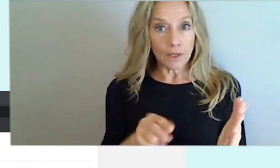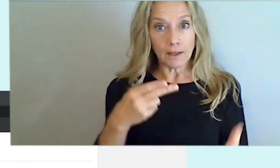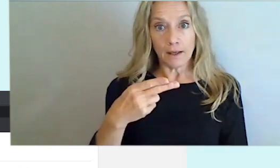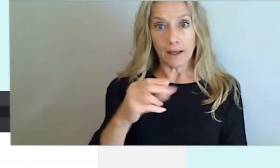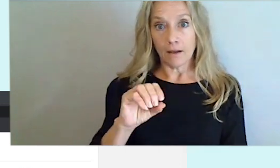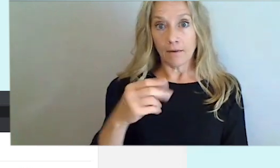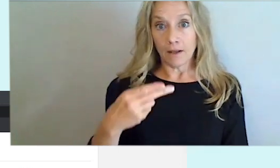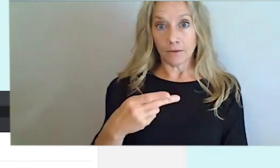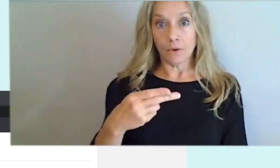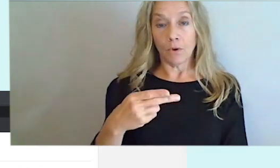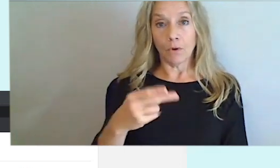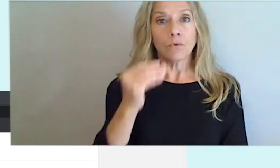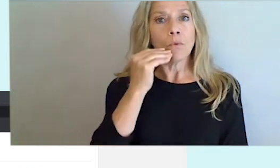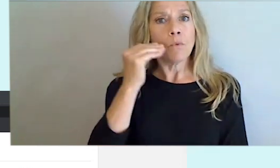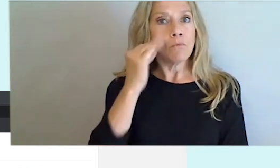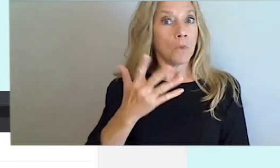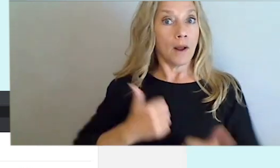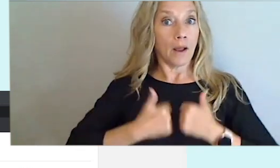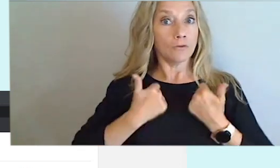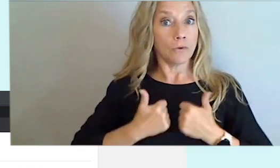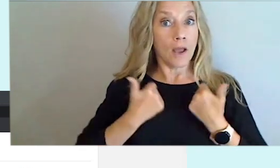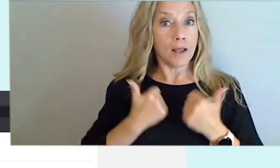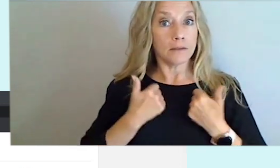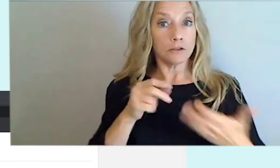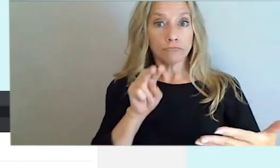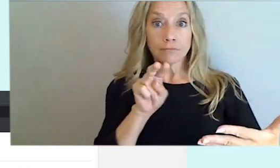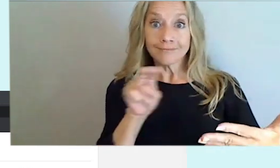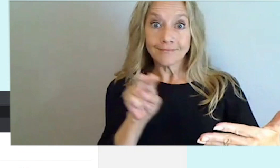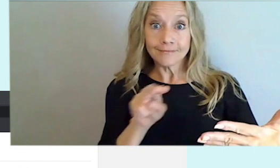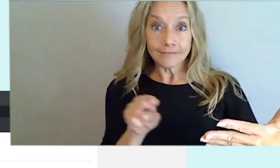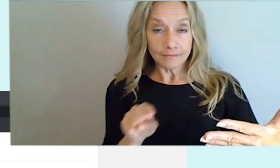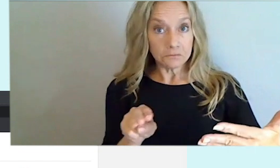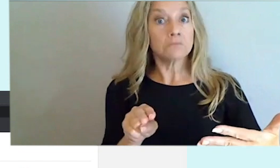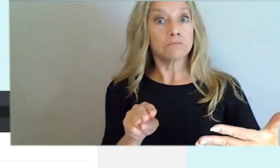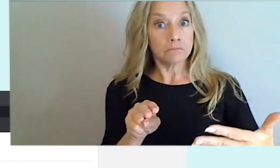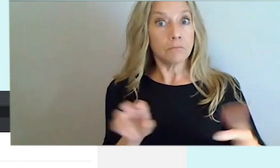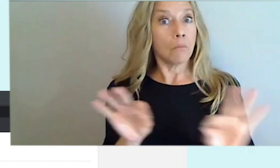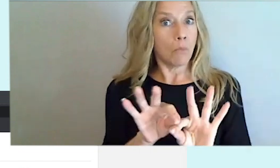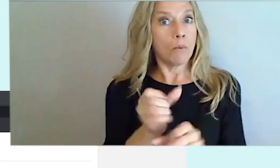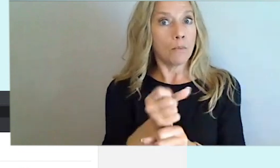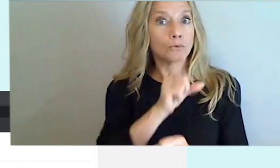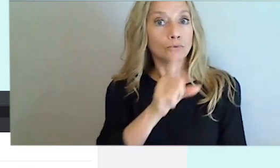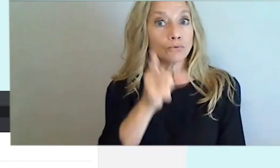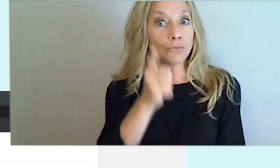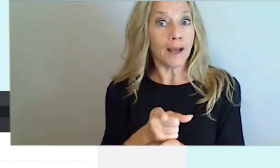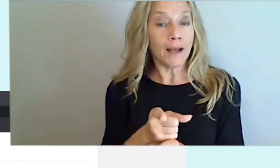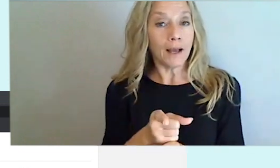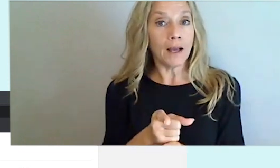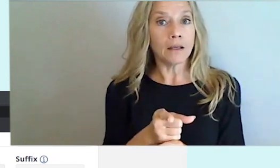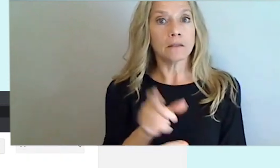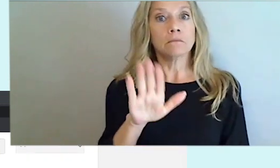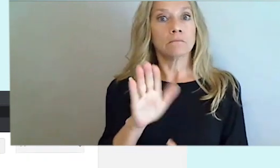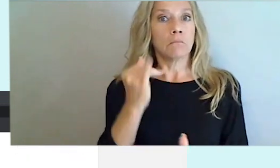Address section and make sure it is still correct. If you need to change your address, you will do it